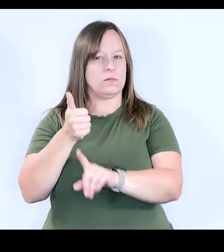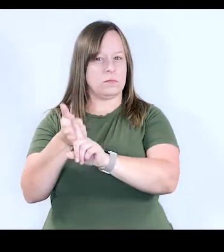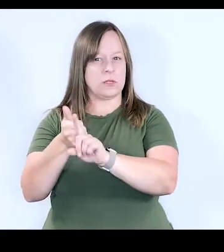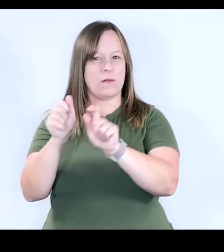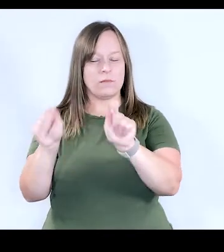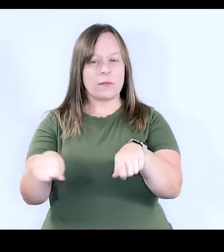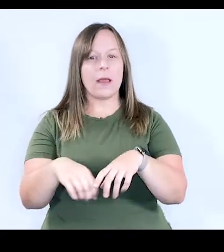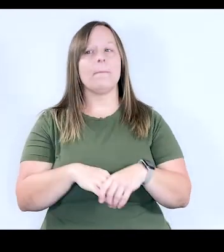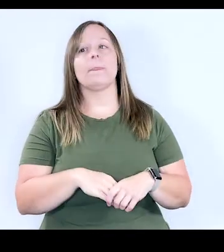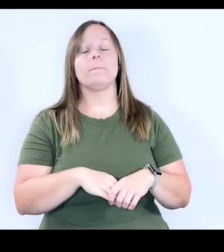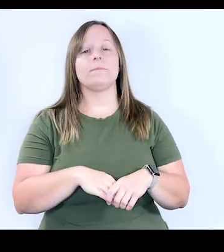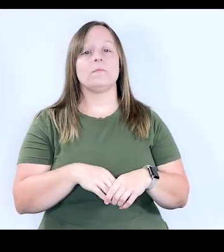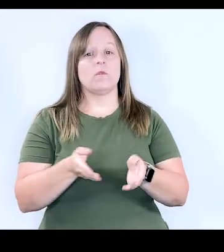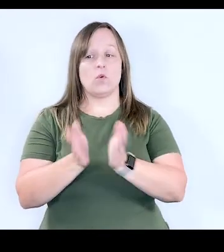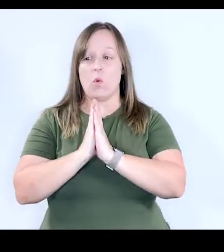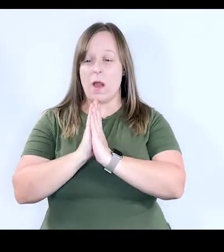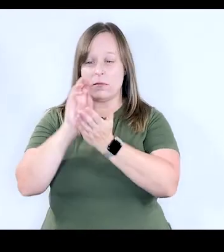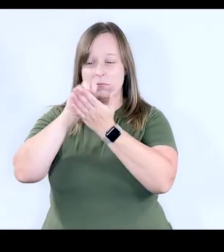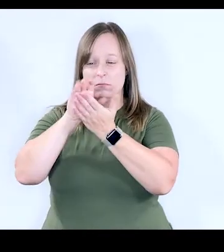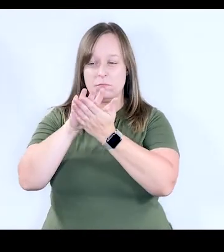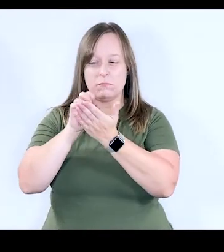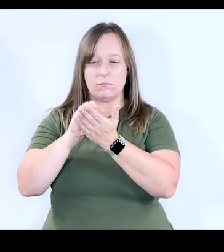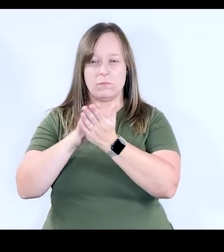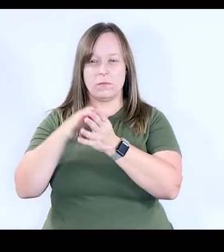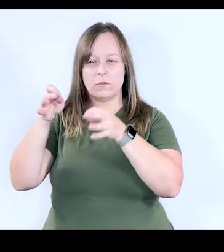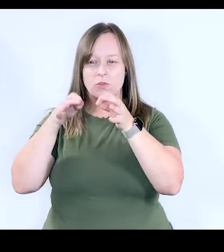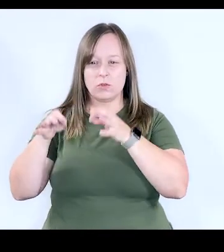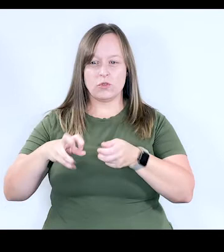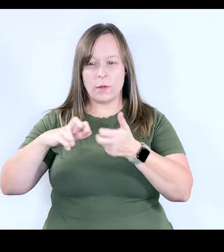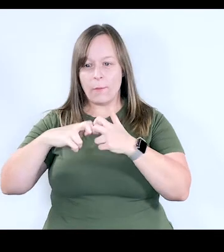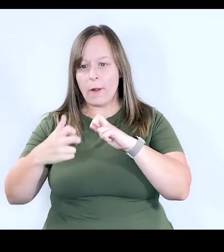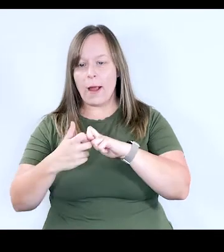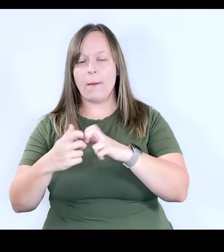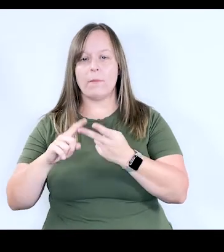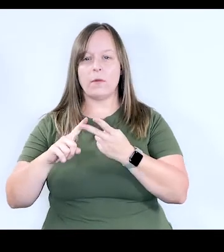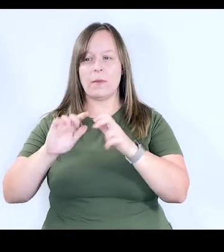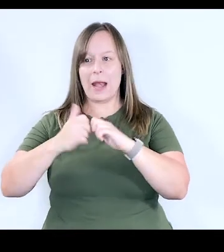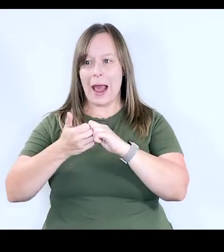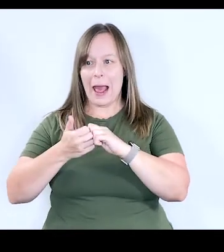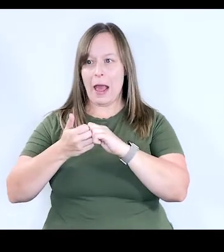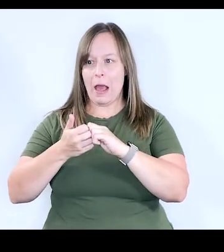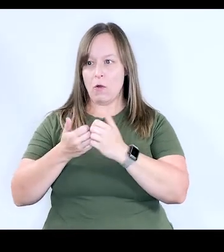In the request, you must be putting a description of the problem and the remedy that you're seeking,